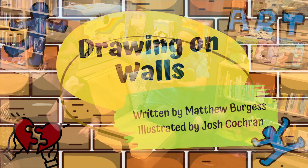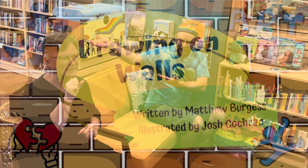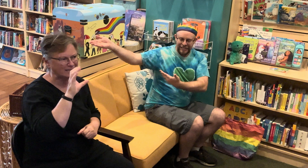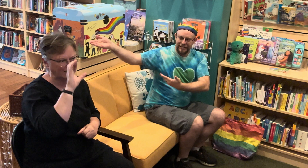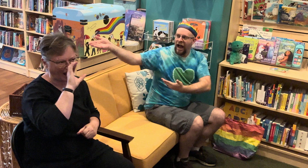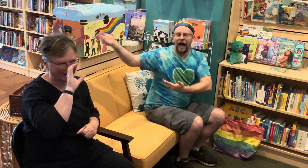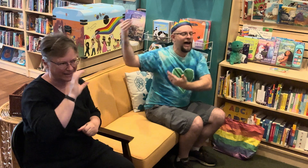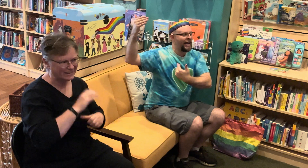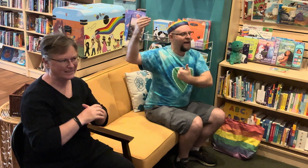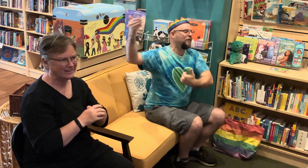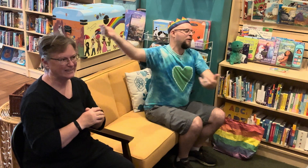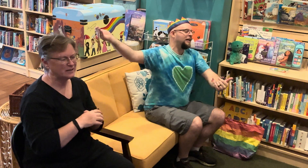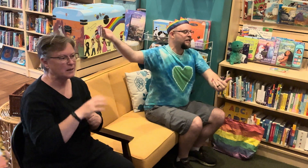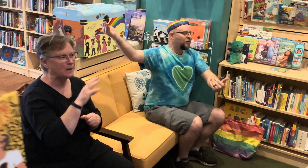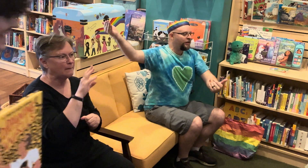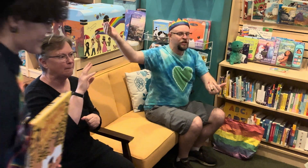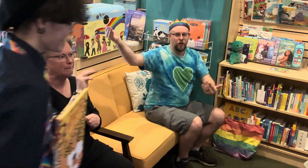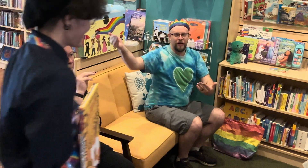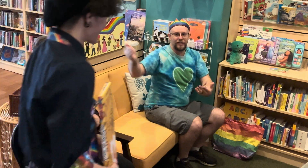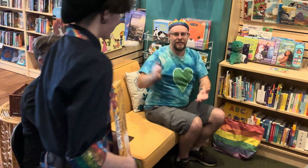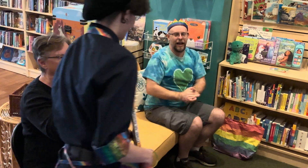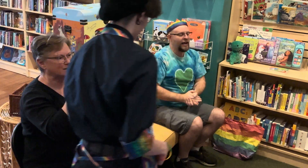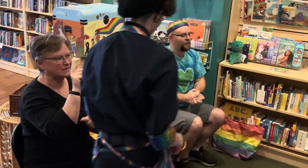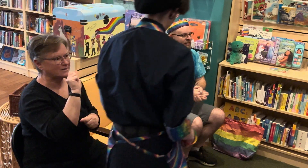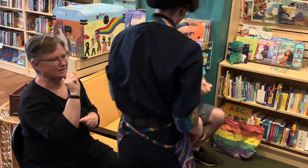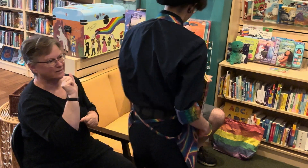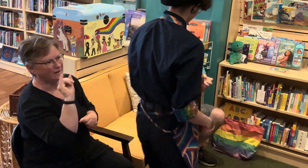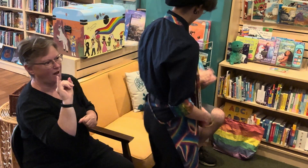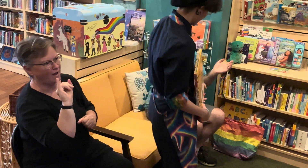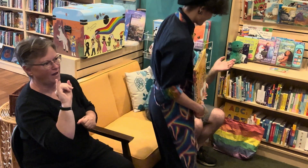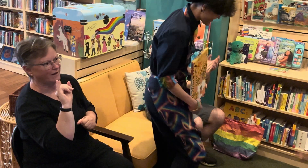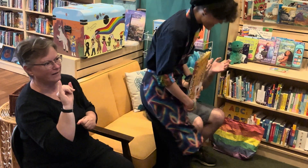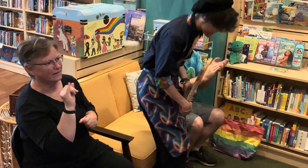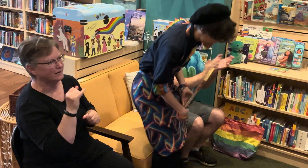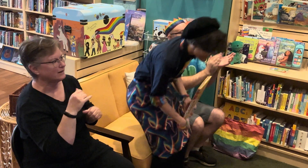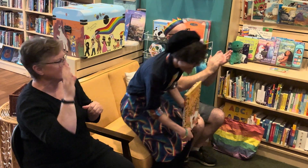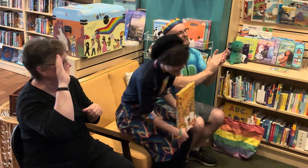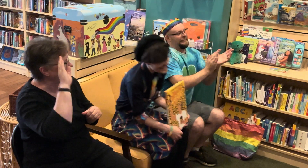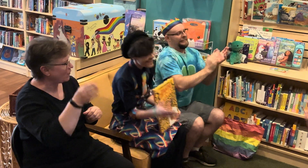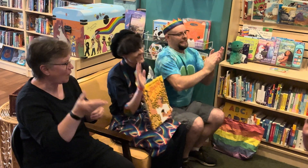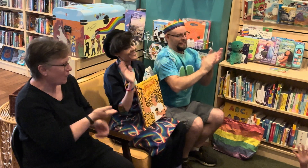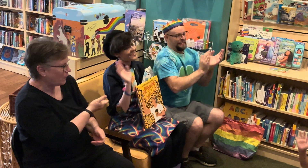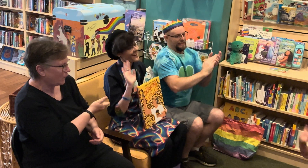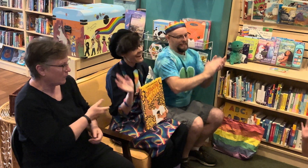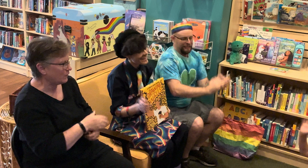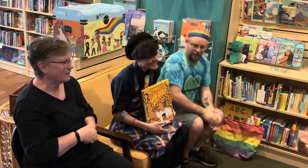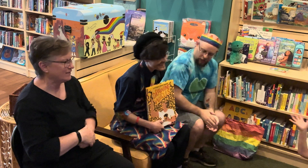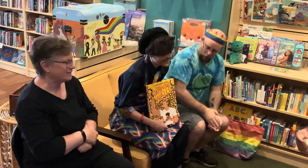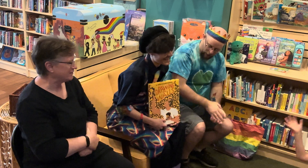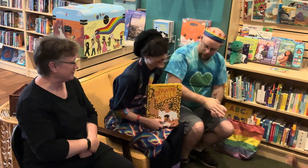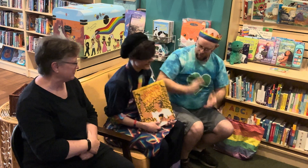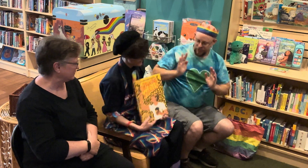Mx. Kai, everyone, is going to join us today. Can we say hello to Mx. Kai? AUDIENCE: Hello! AARON: Okay, first of